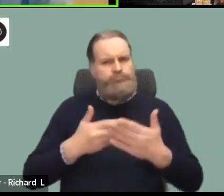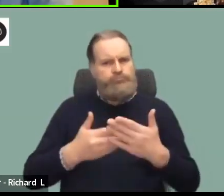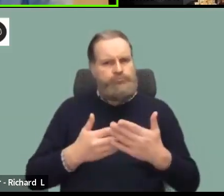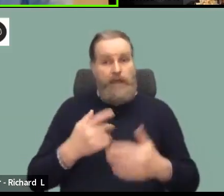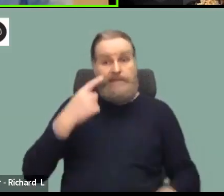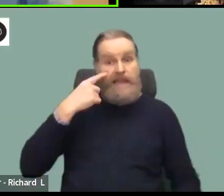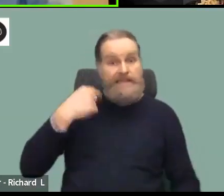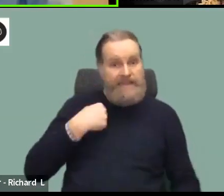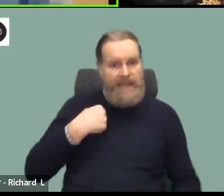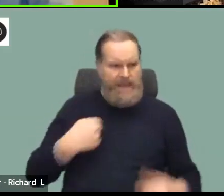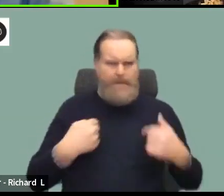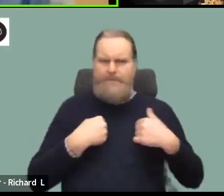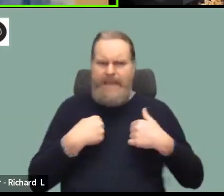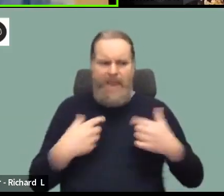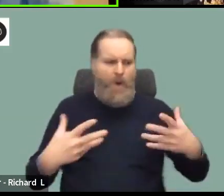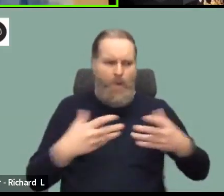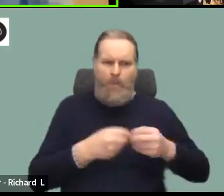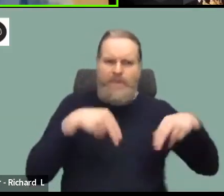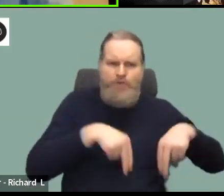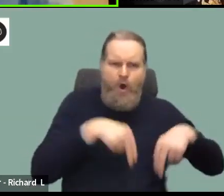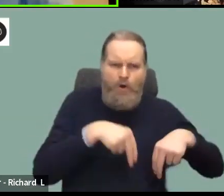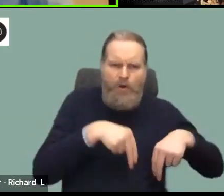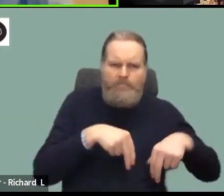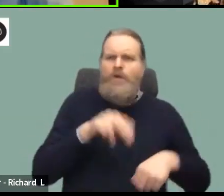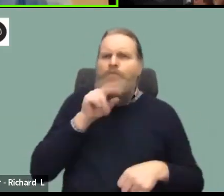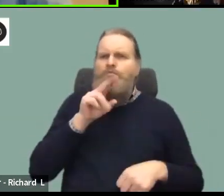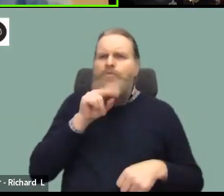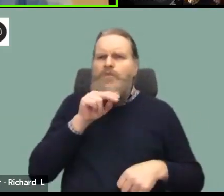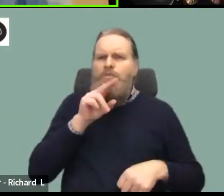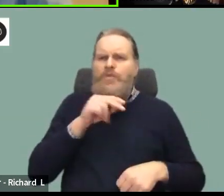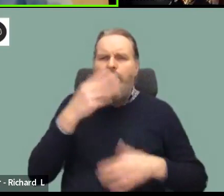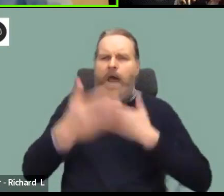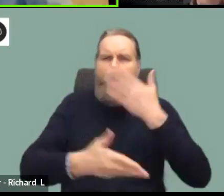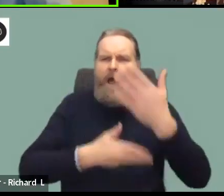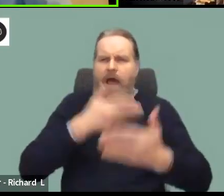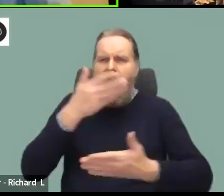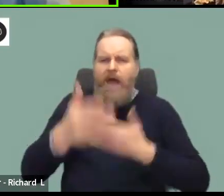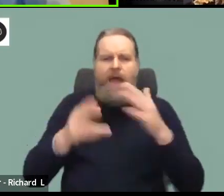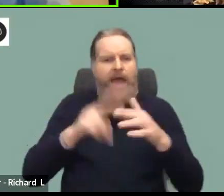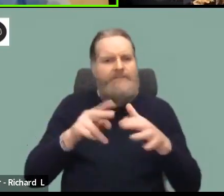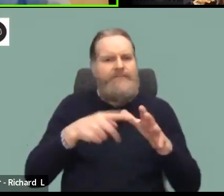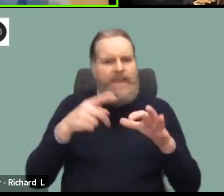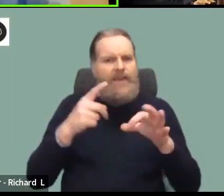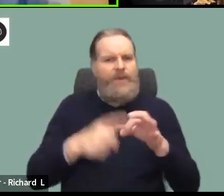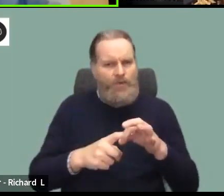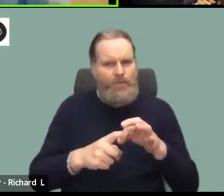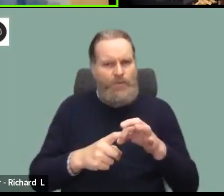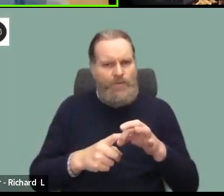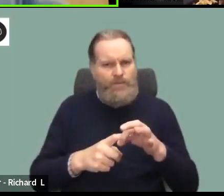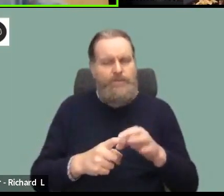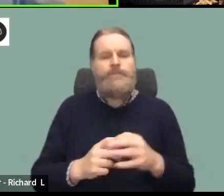I did a short video along Aloha did a short video, along with my dog. yesterday that people may have seen people may have seen to explain. n what we're doing, but I what we're doing, but I do